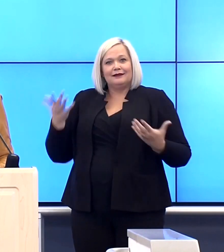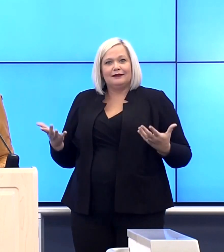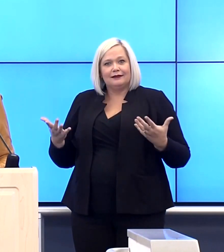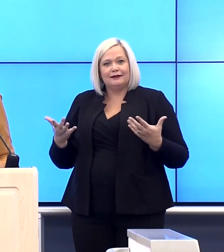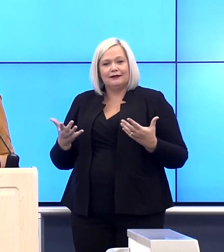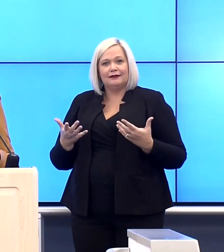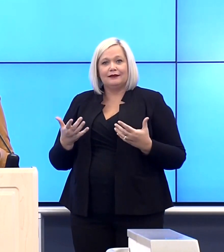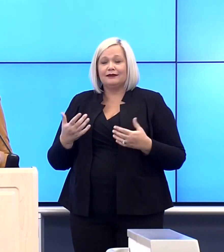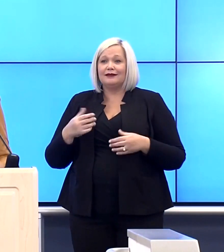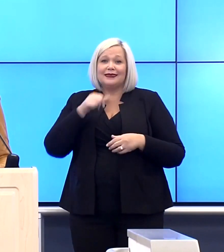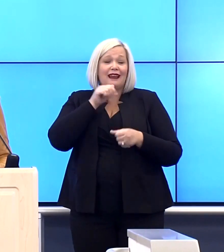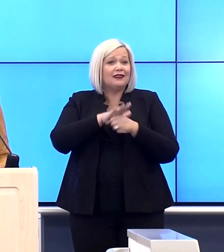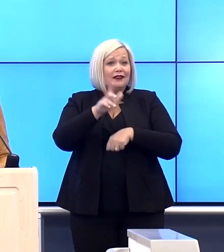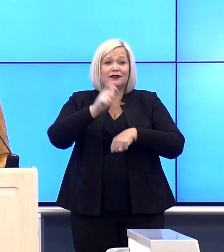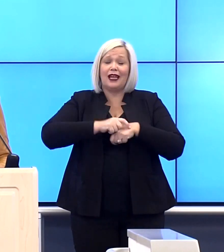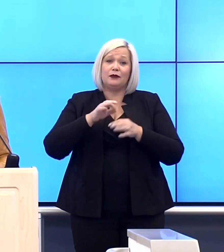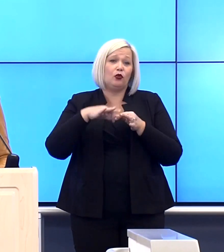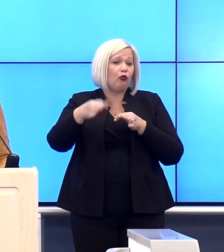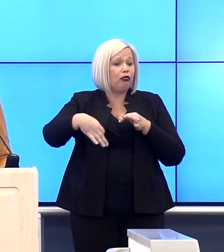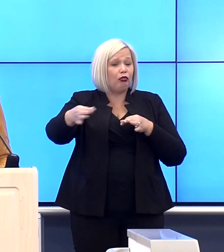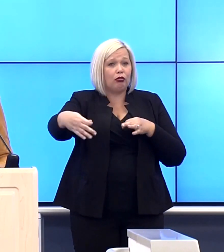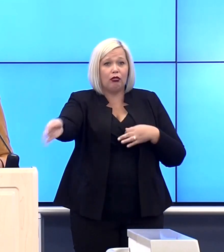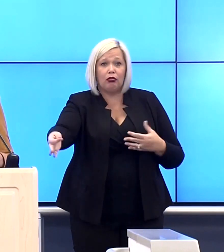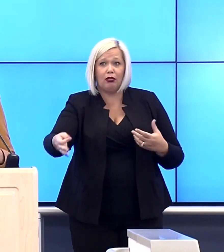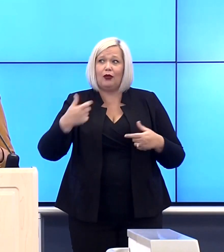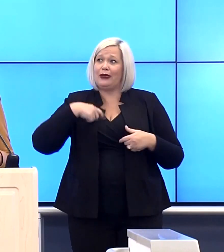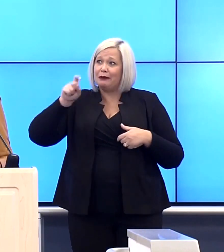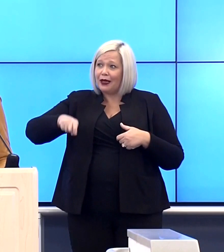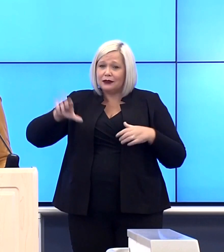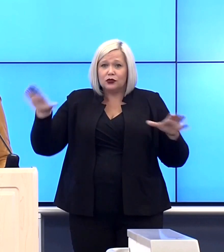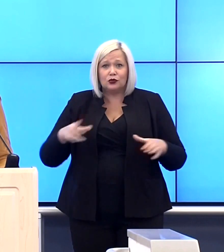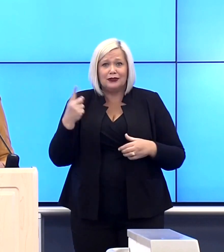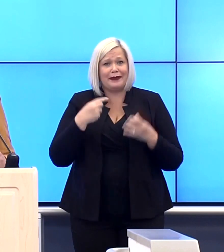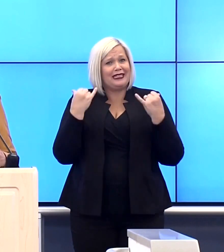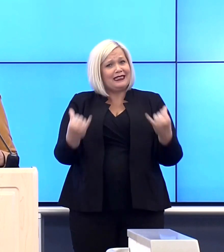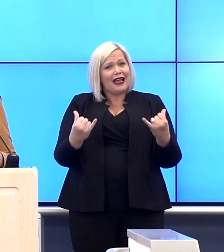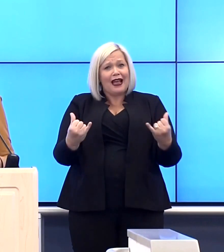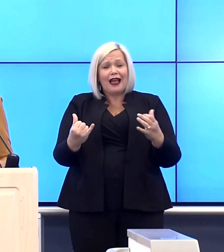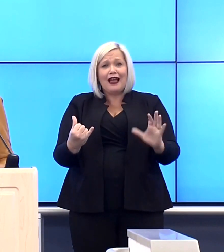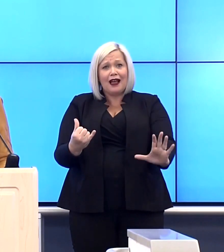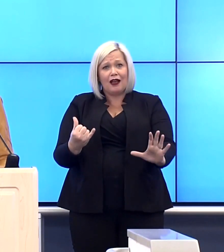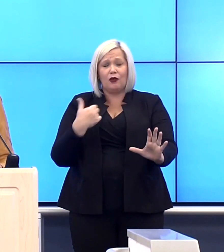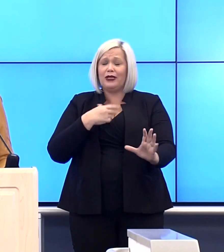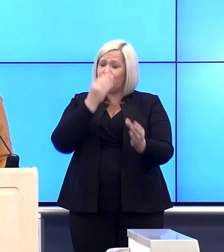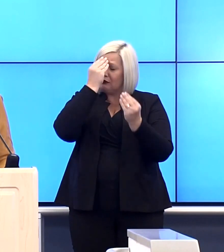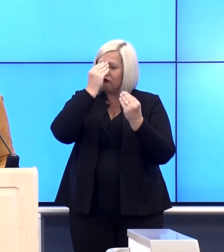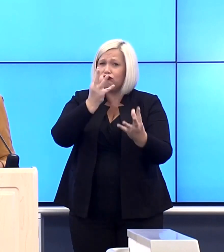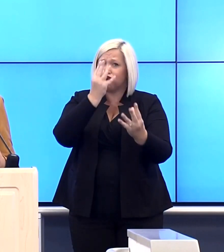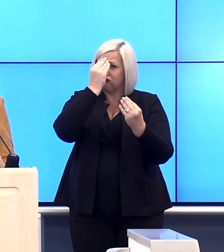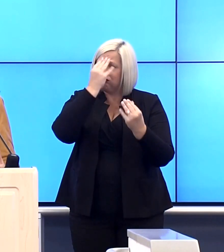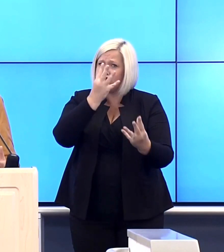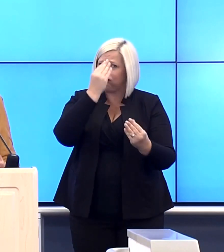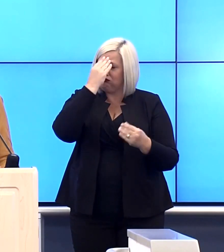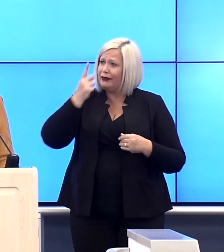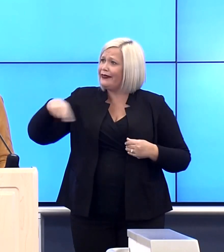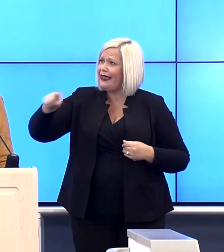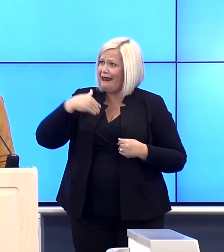COVID INTO THE LEGISLATURE. WE DON’T HAVE TIME -- WE’VE GOT WE DON’T HAVE TIME -- WE’VE GOT TO ACT SWIFTLY. TO ACT SWIFTLY. WE WILL CONTINUE TO KEEP PEOPLE WE WILL CONTINUE TO KEEP PEOPLE APPRISED OF THE SITUATION AND TO